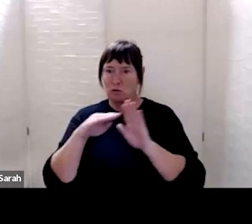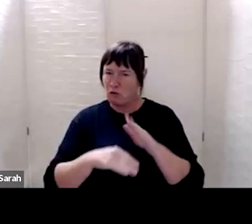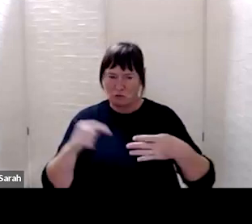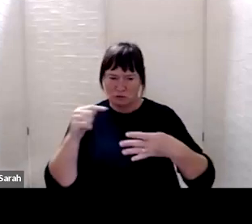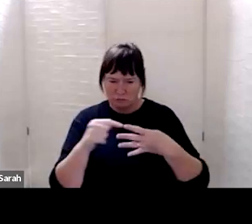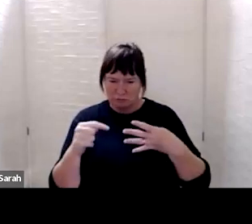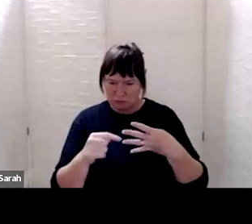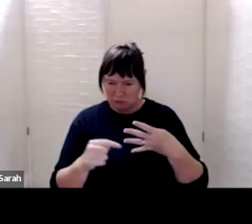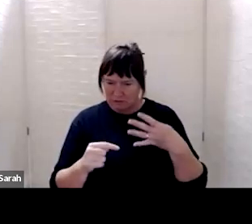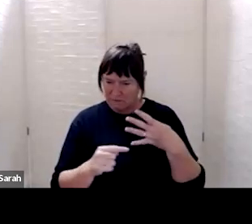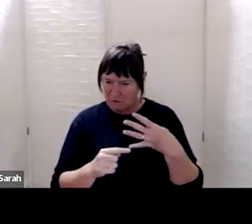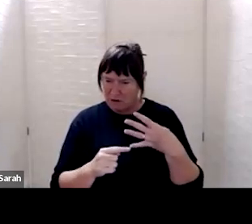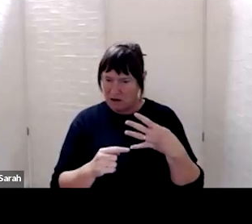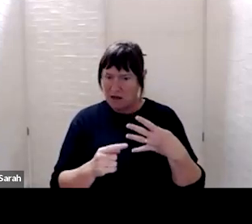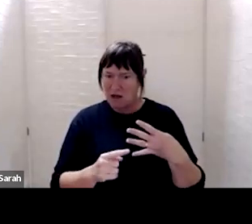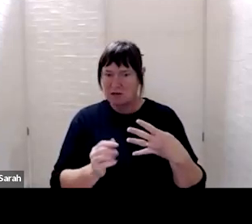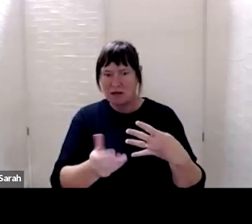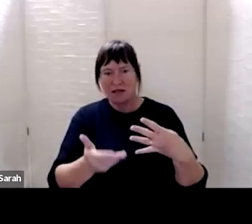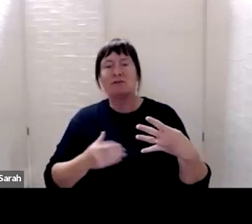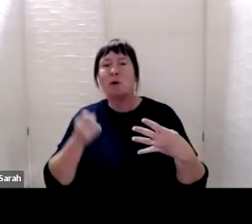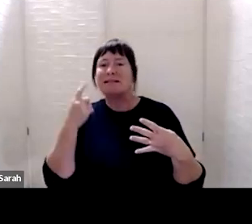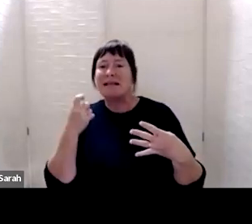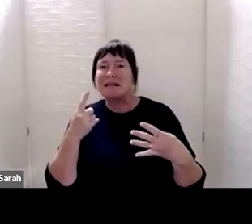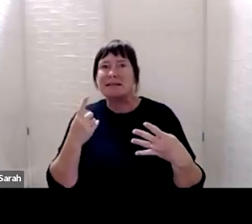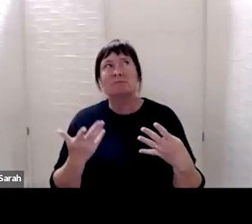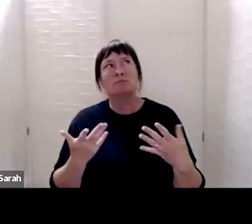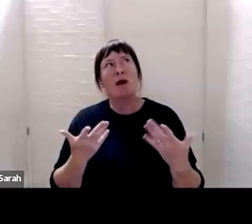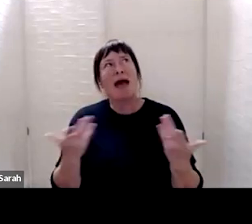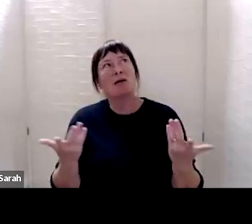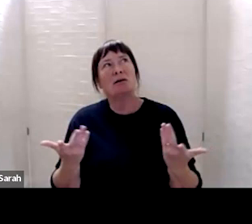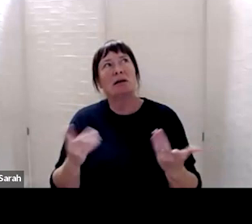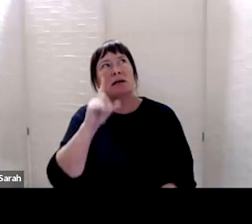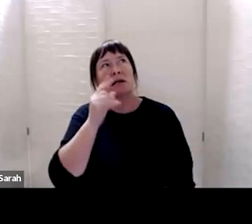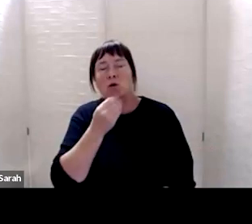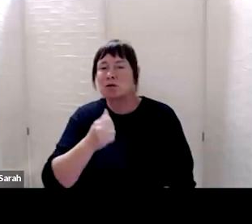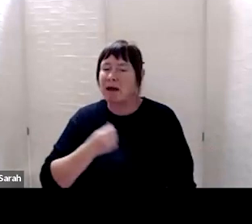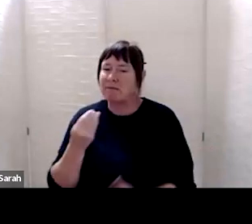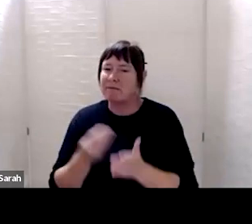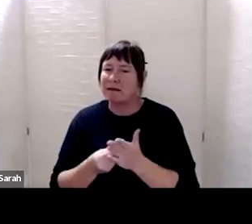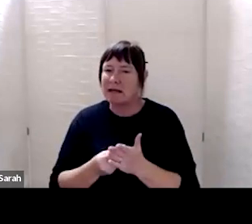up in your mind, gives you heaps of ideas as well about how you can use your funding when you’re really thinking about those goals and if, you know,